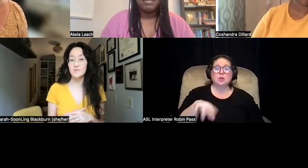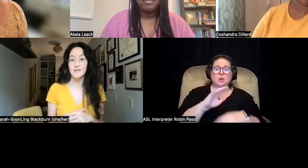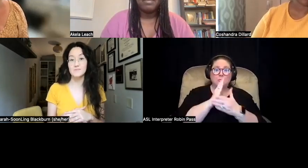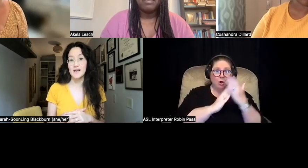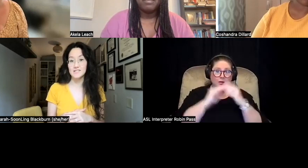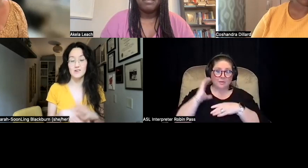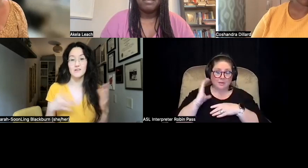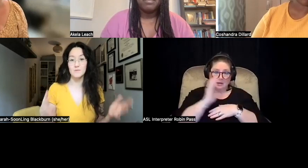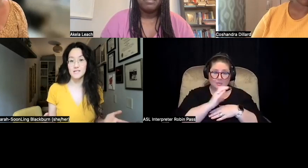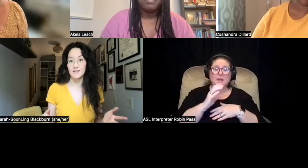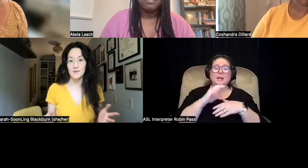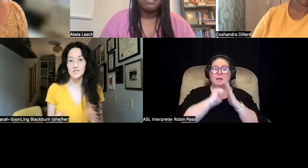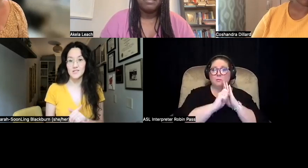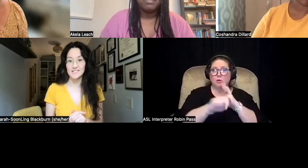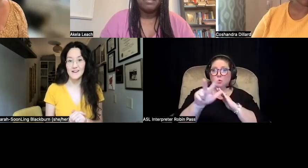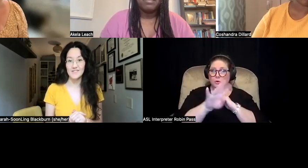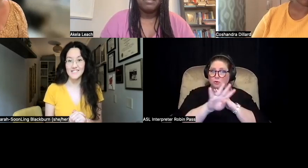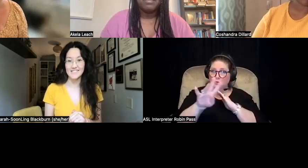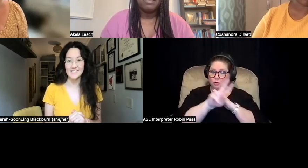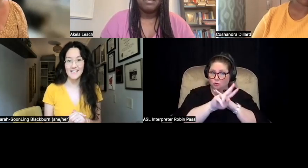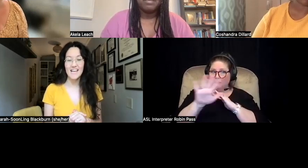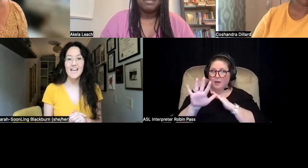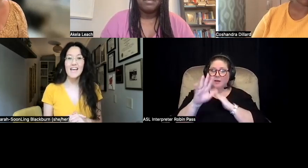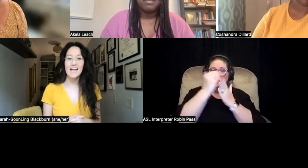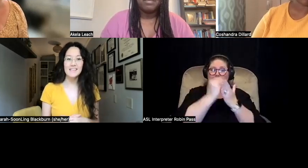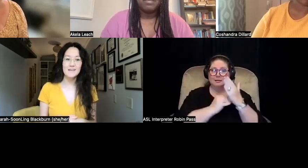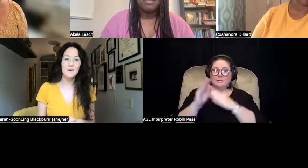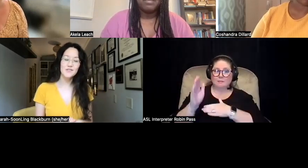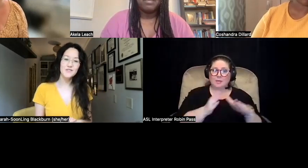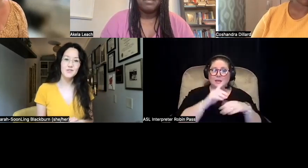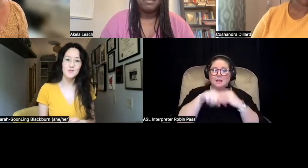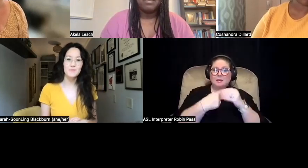race massacre that we'll be talking about during this conversation and i'm also joined